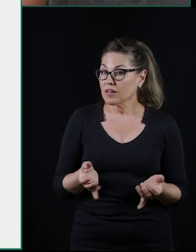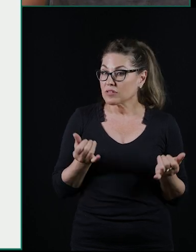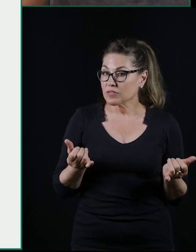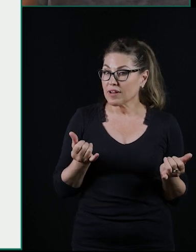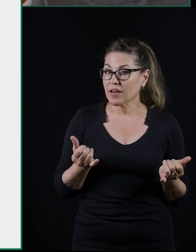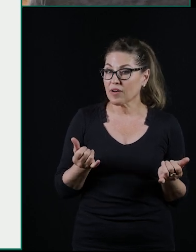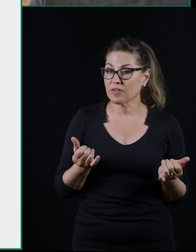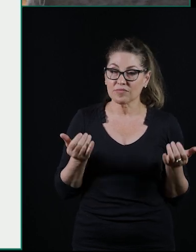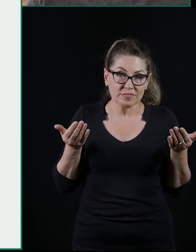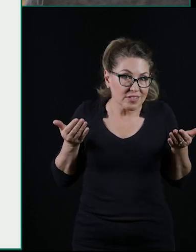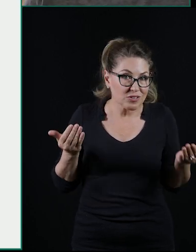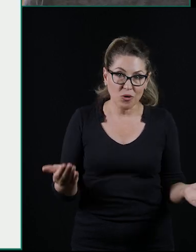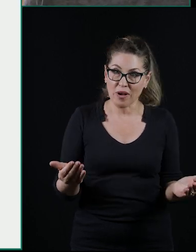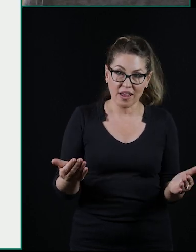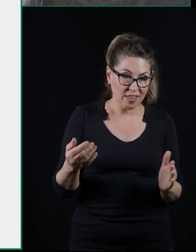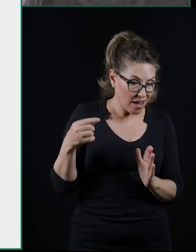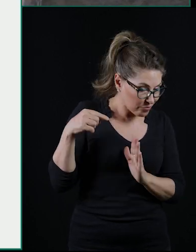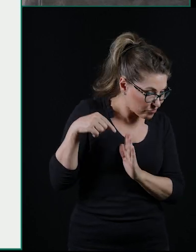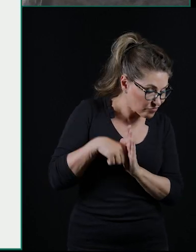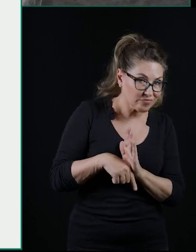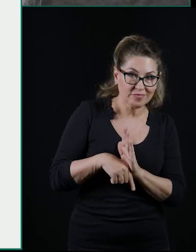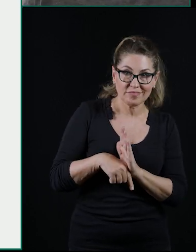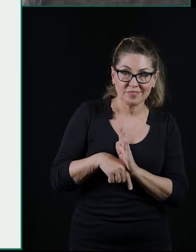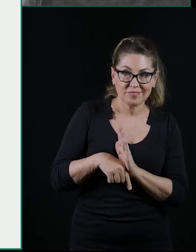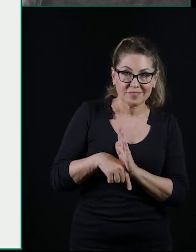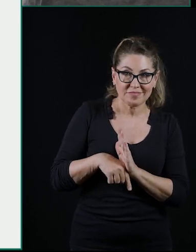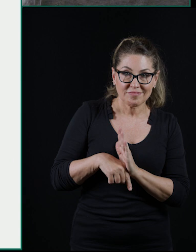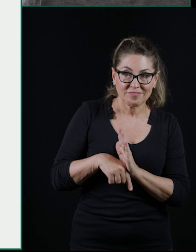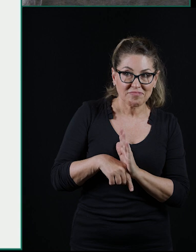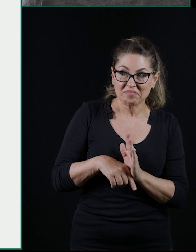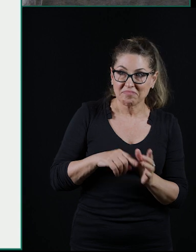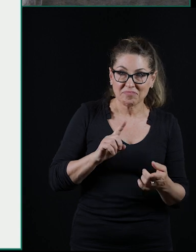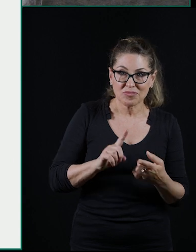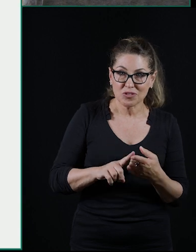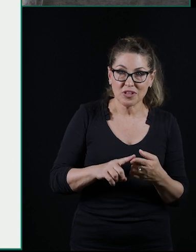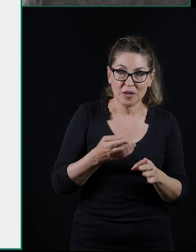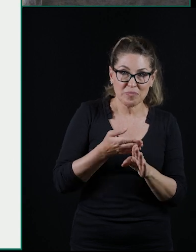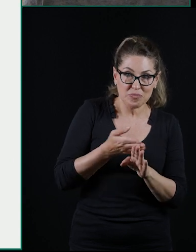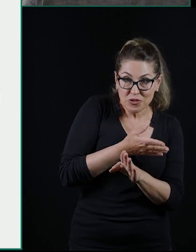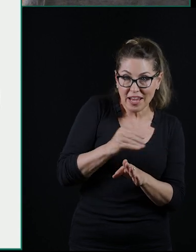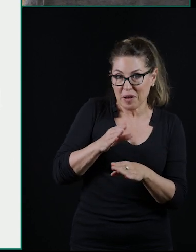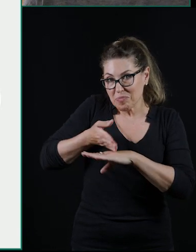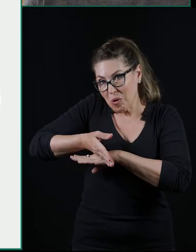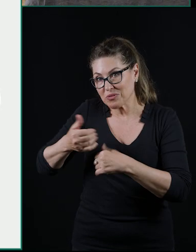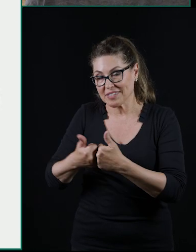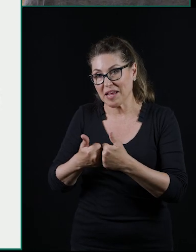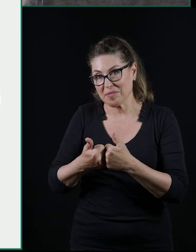And so now let's dive a little deeper into the pre-post game scenario.